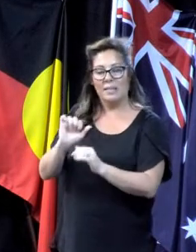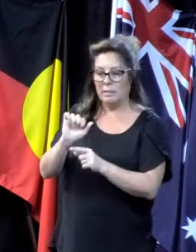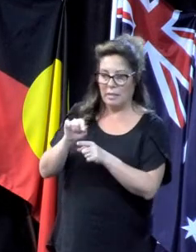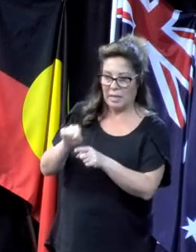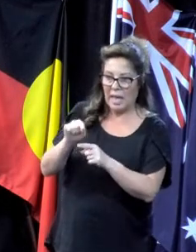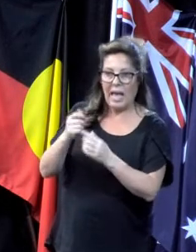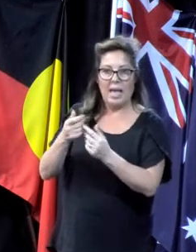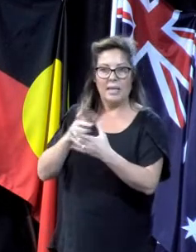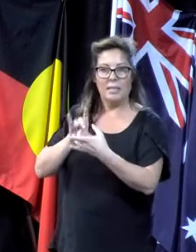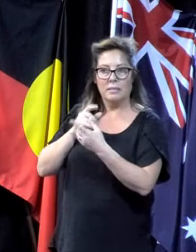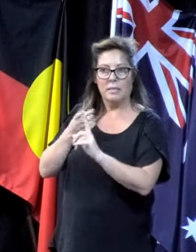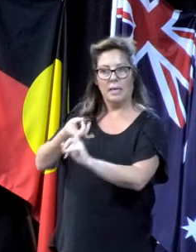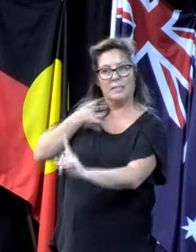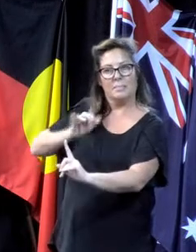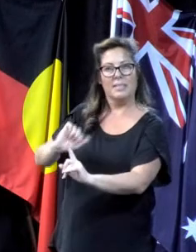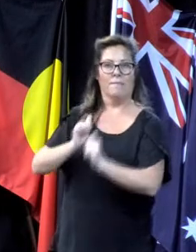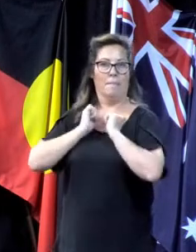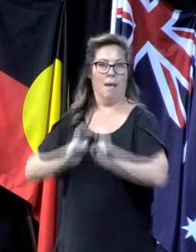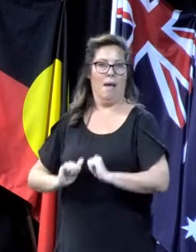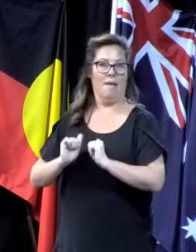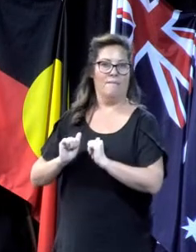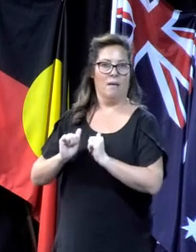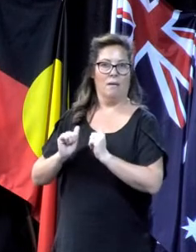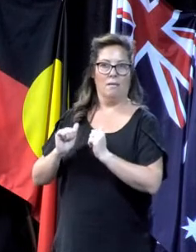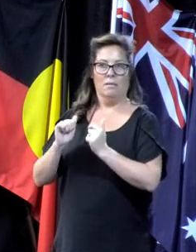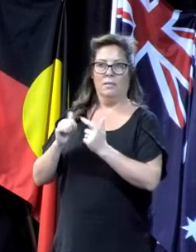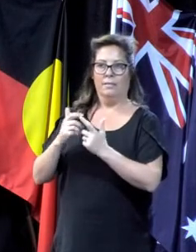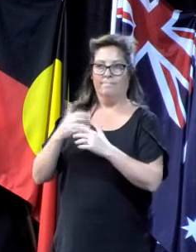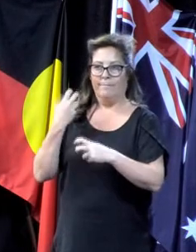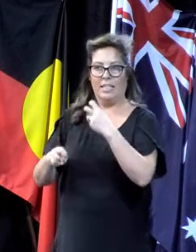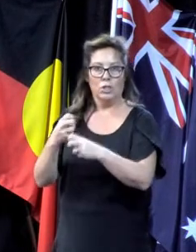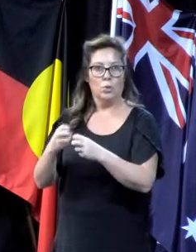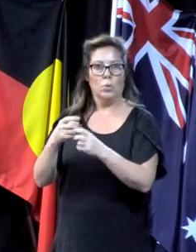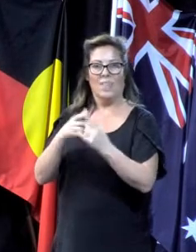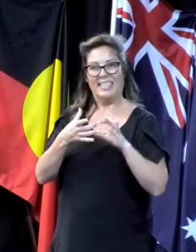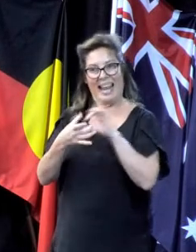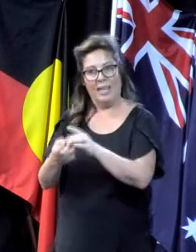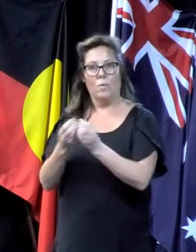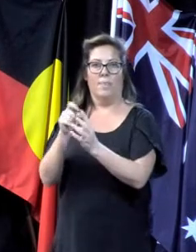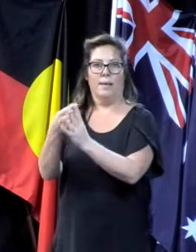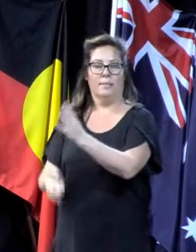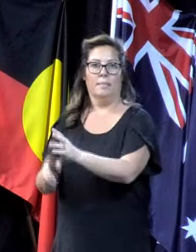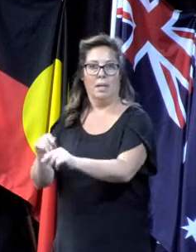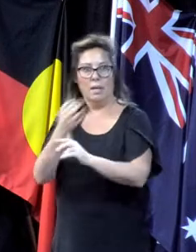And then reinvestigate the solving of the problem with the parent back at the school-base location.